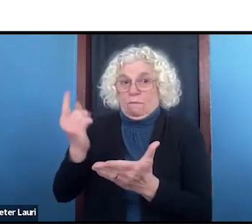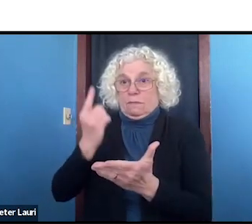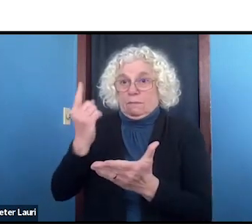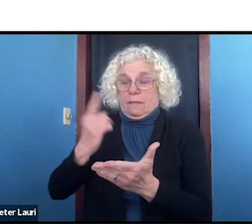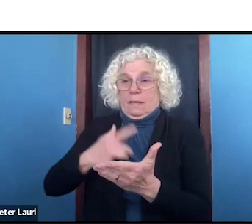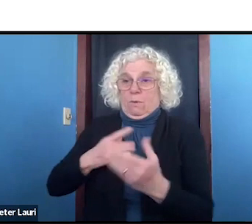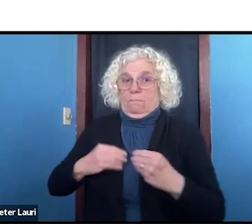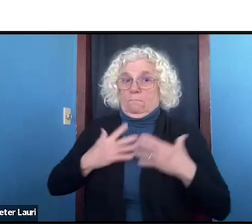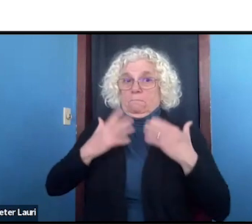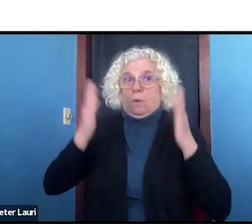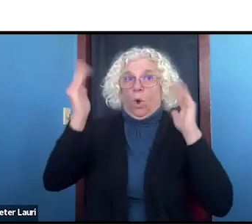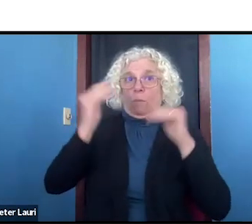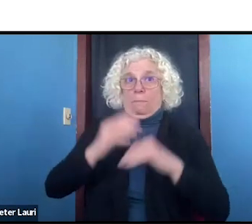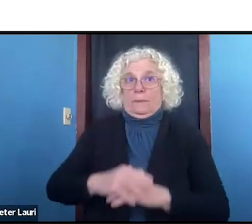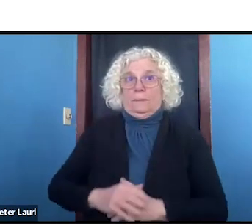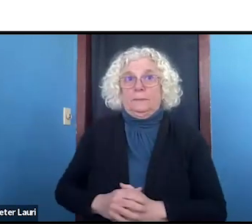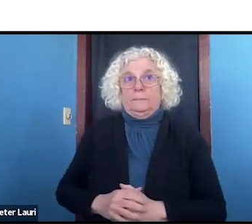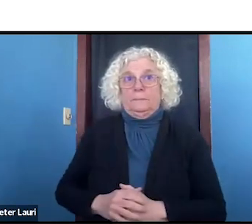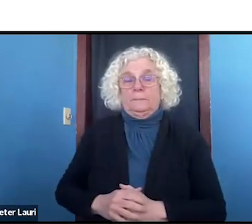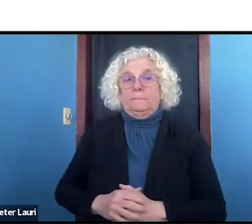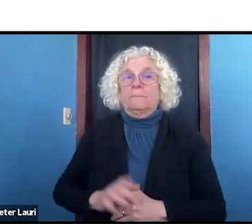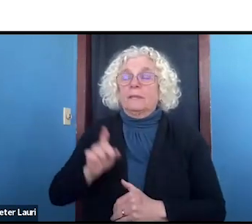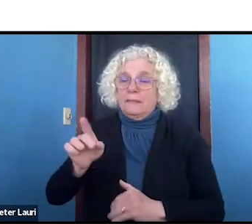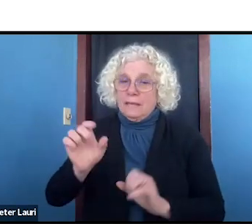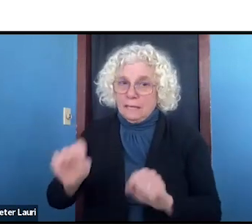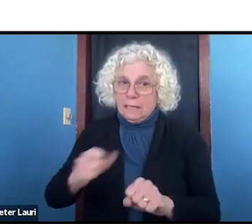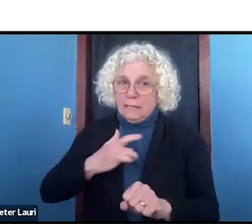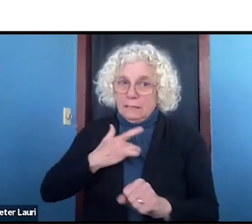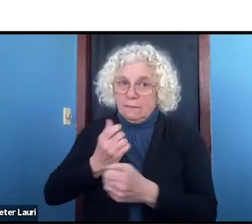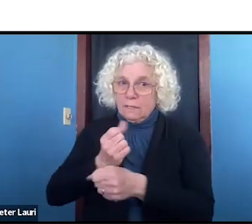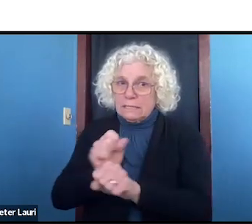to establish safety of those who were in this vicinity,